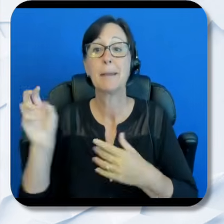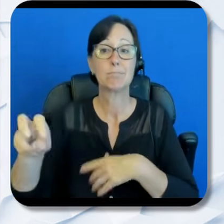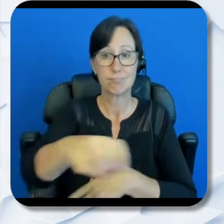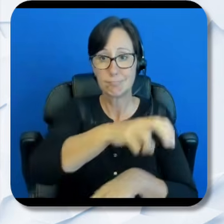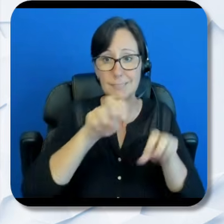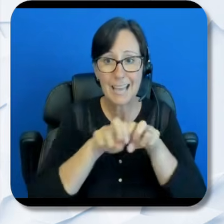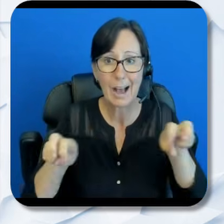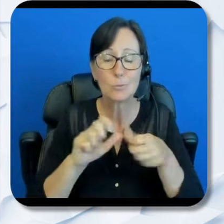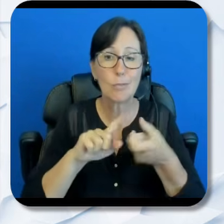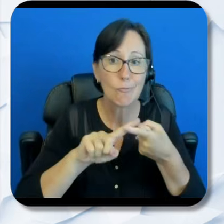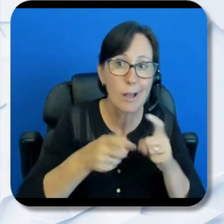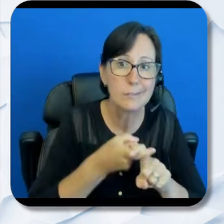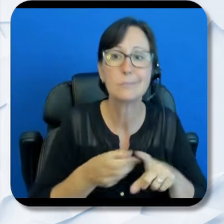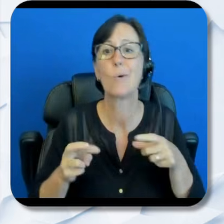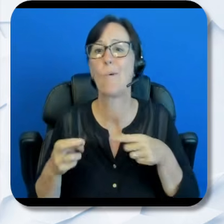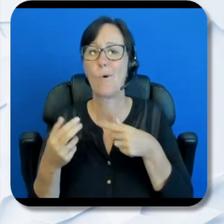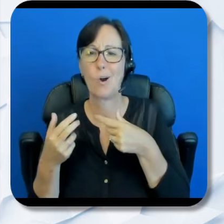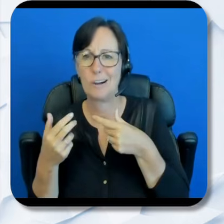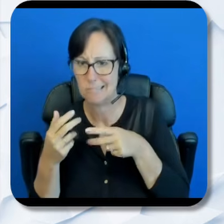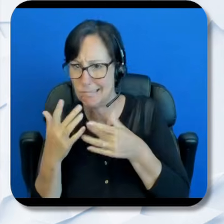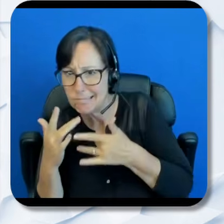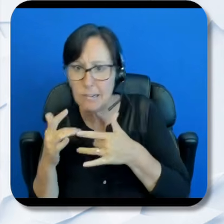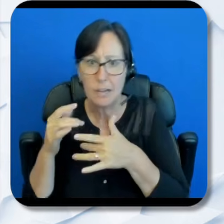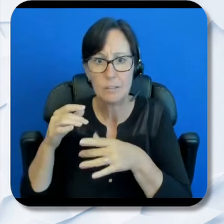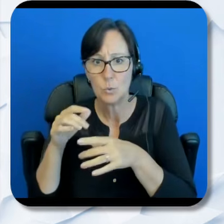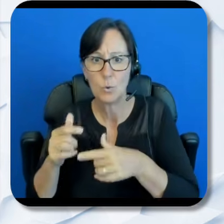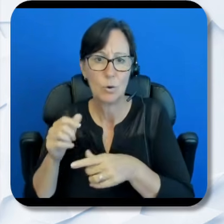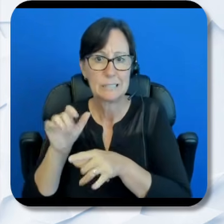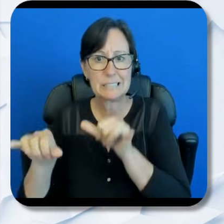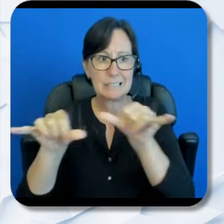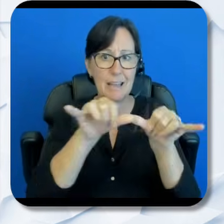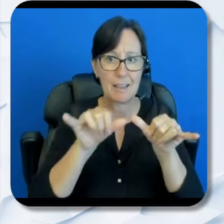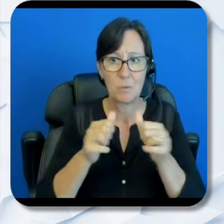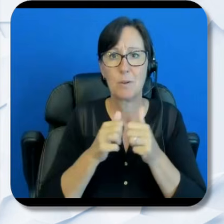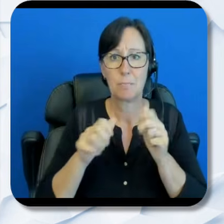Doubling up with others, and what we do know is that there are limited shelter